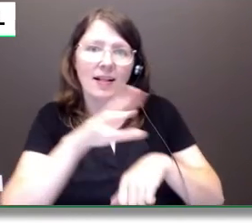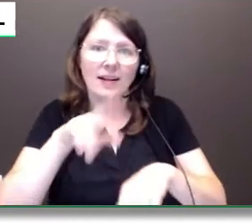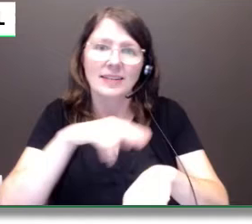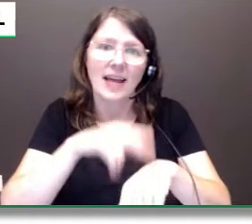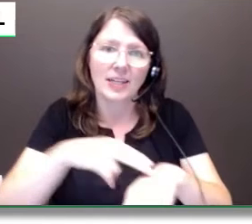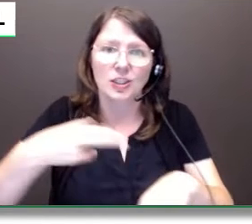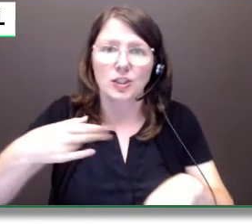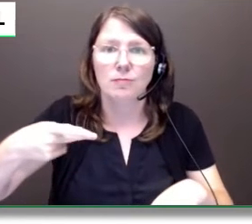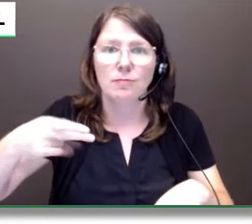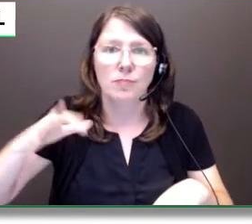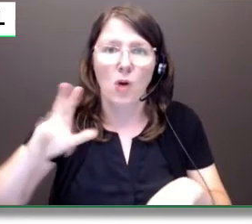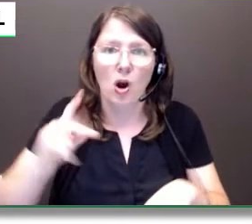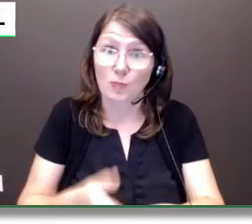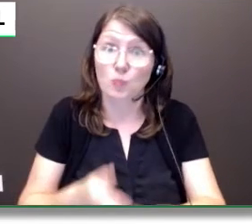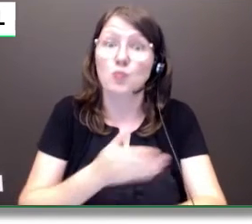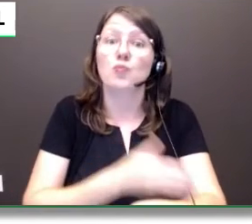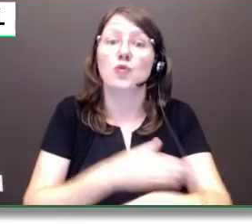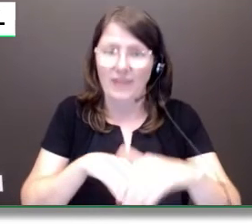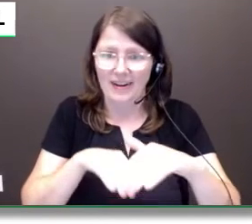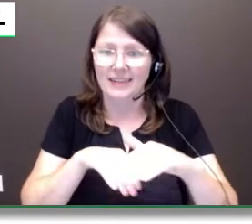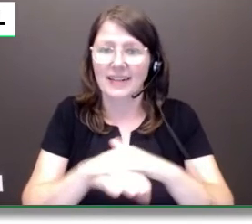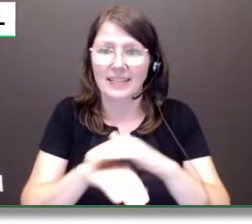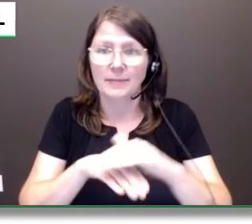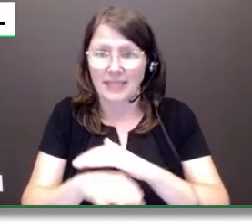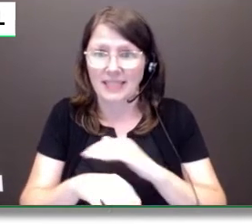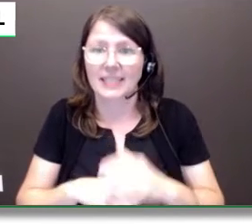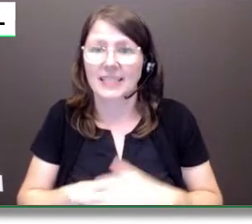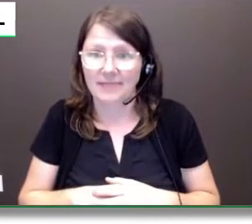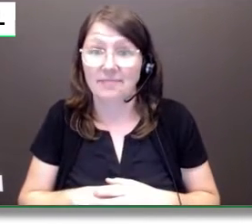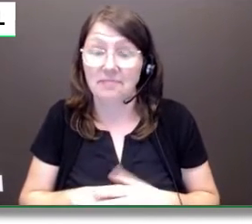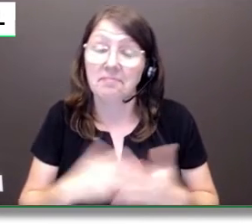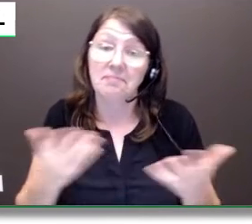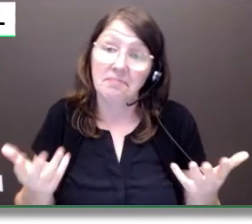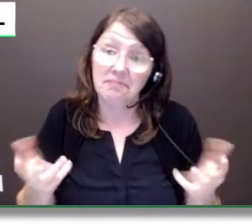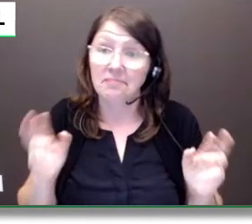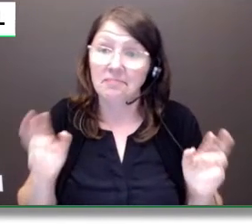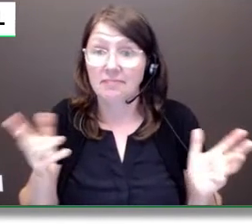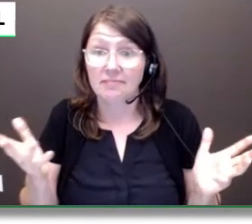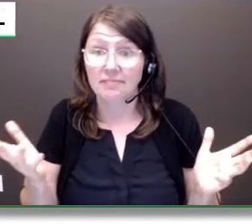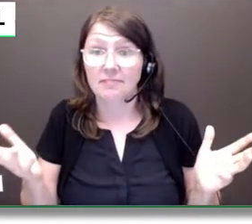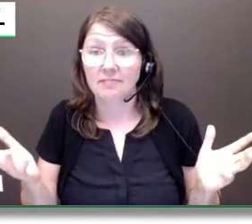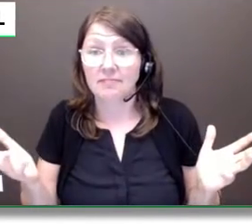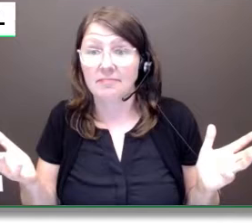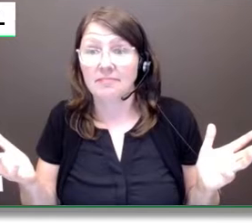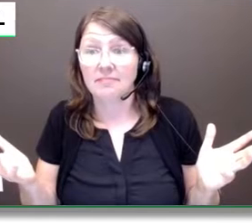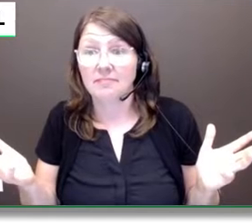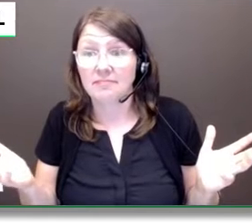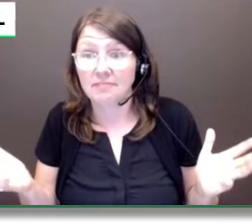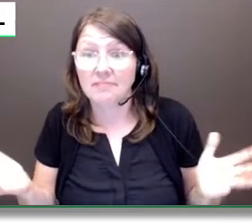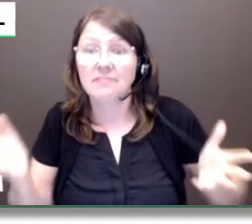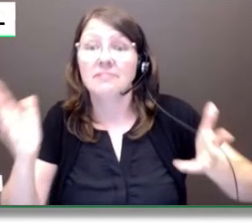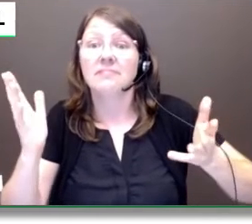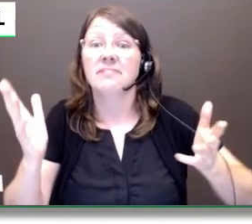brought up and make it more relevant as we move forward. Um but